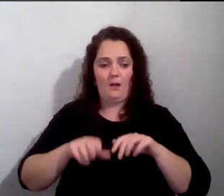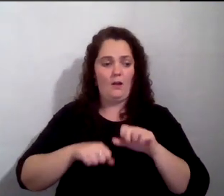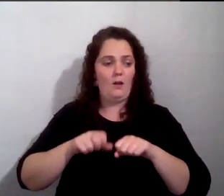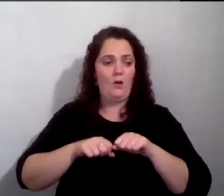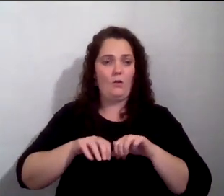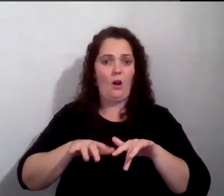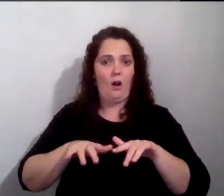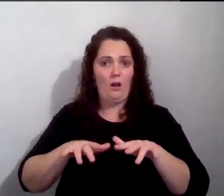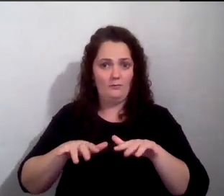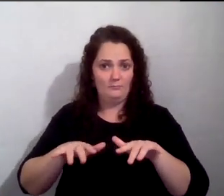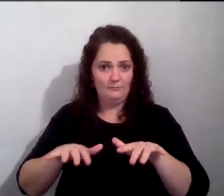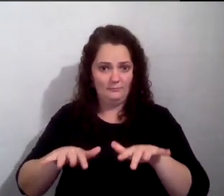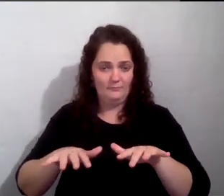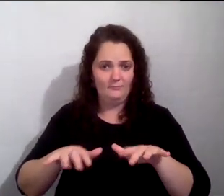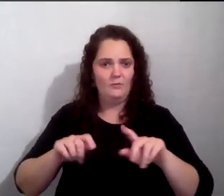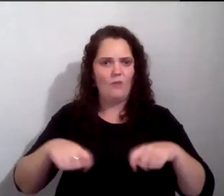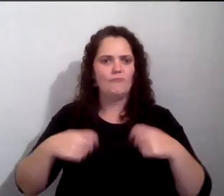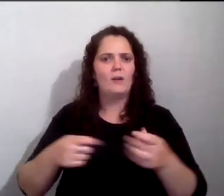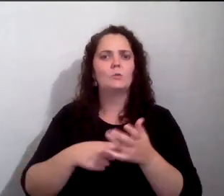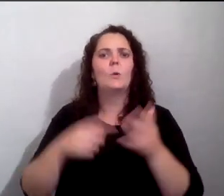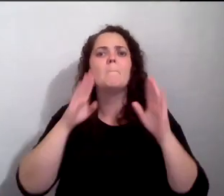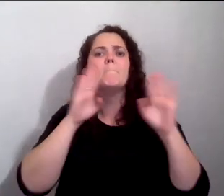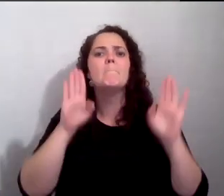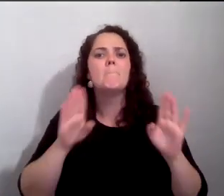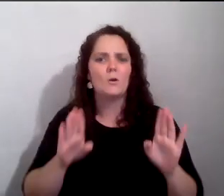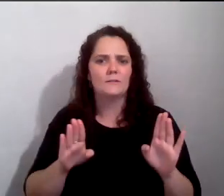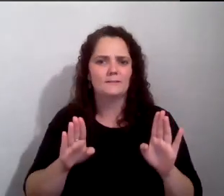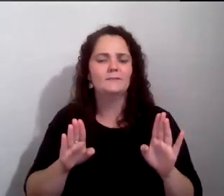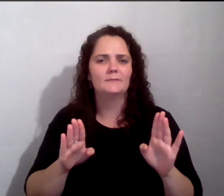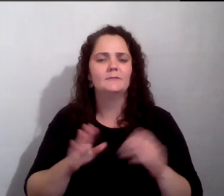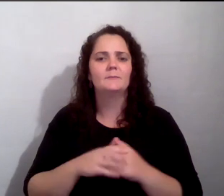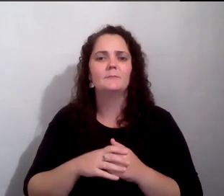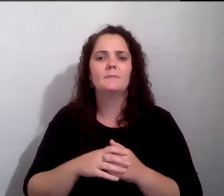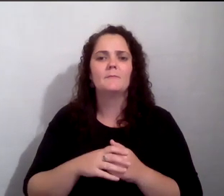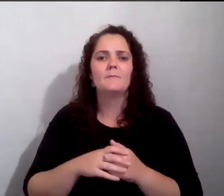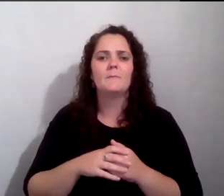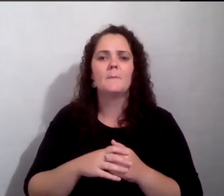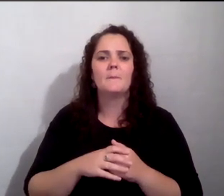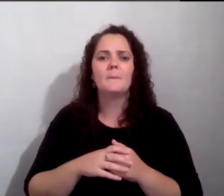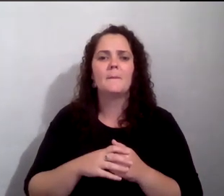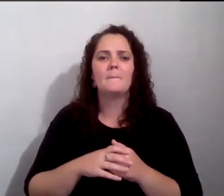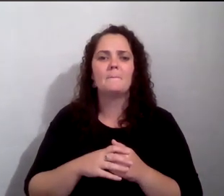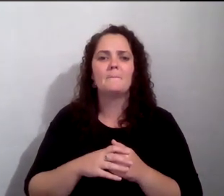Dickerson, John Percival and Clifton Pugh. See if you can see the passion within